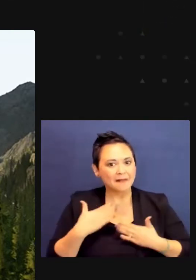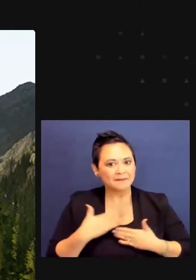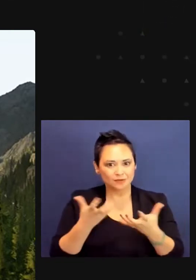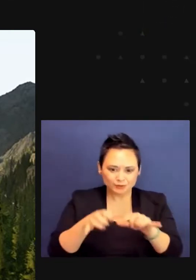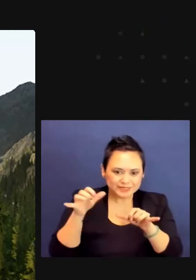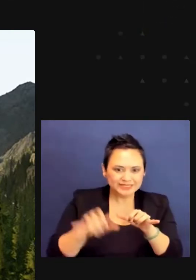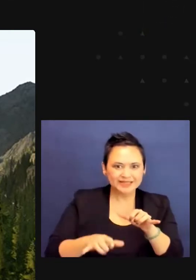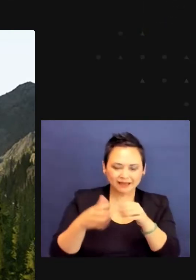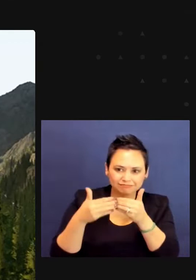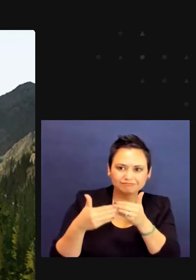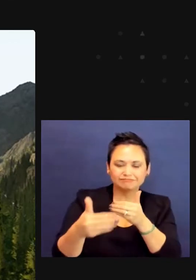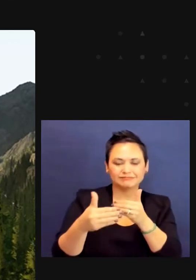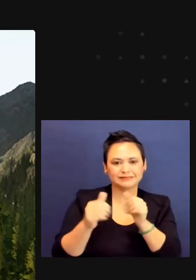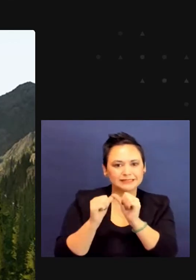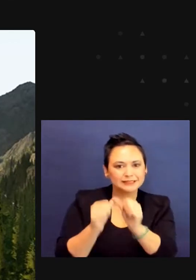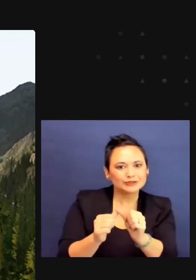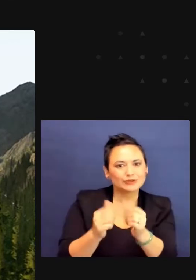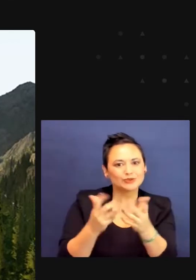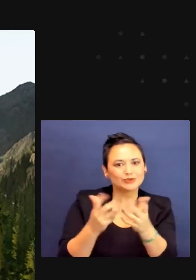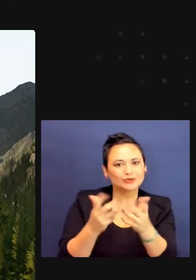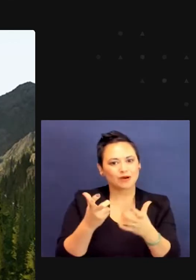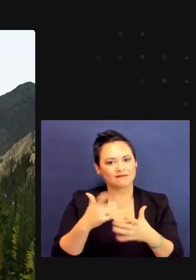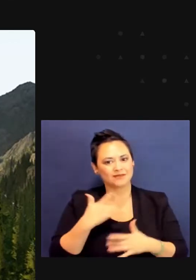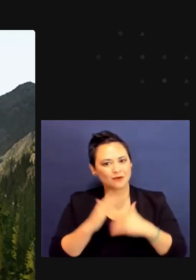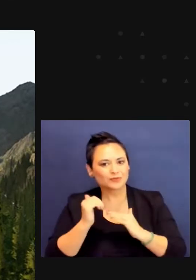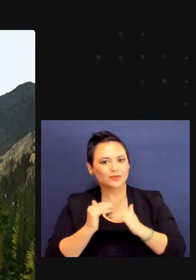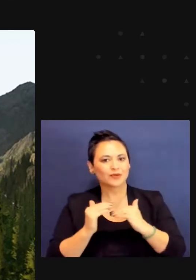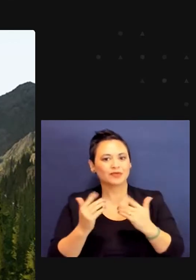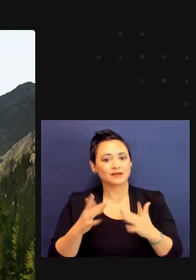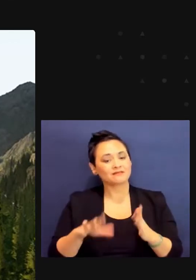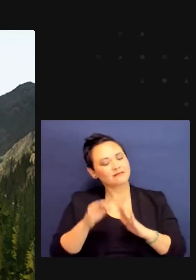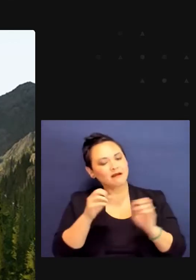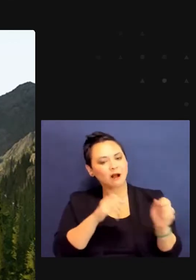and find opportunities for them to make really meaningful contributions